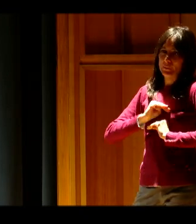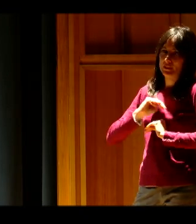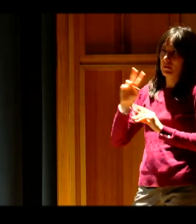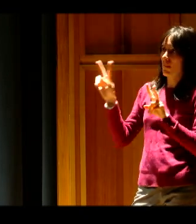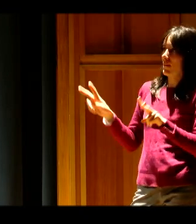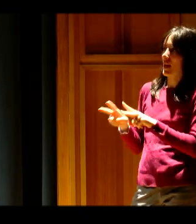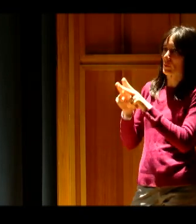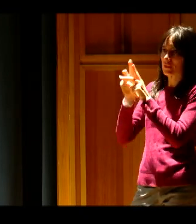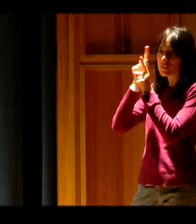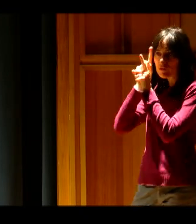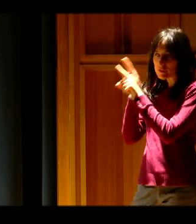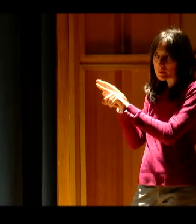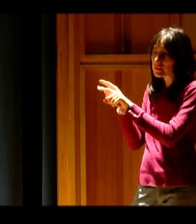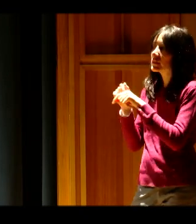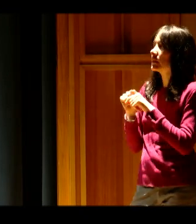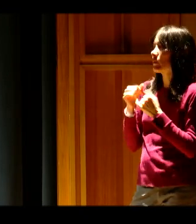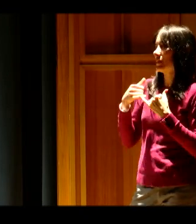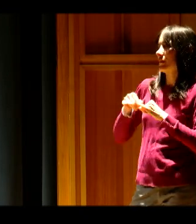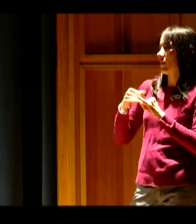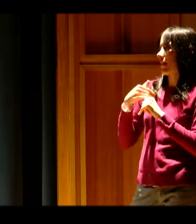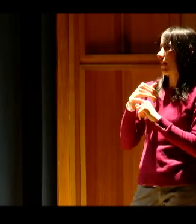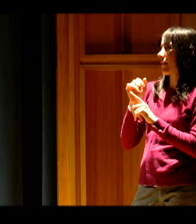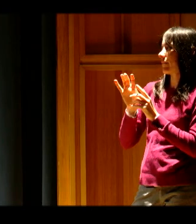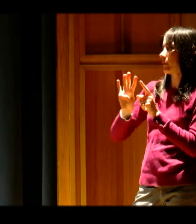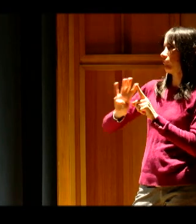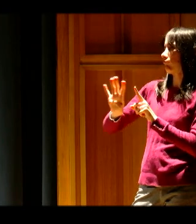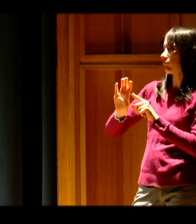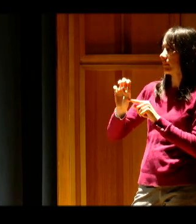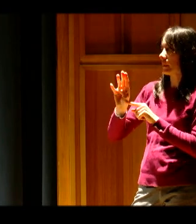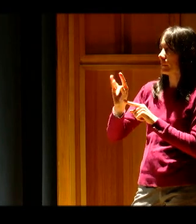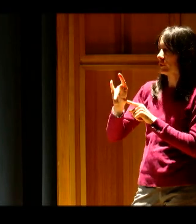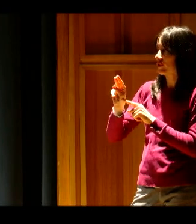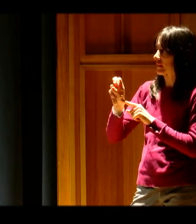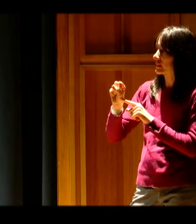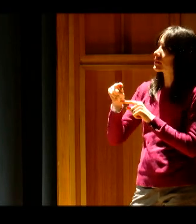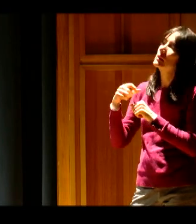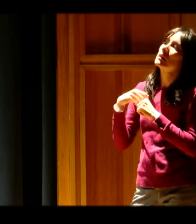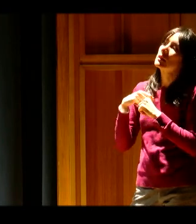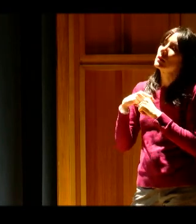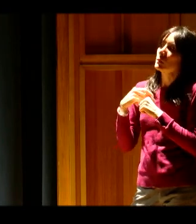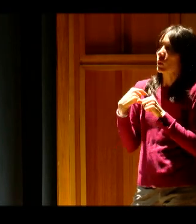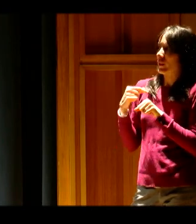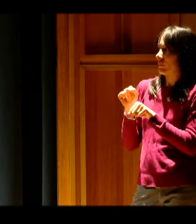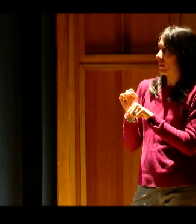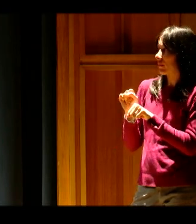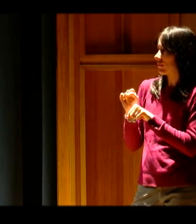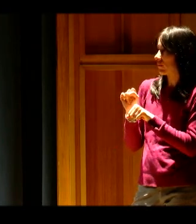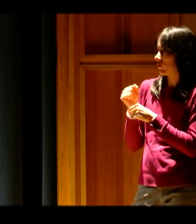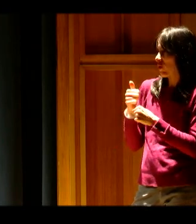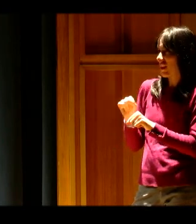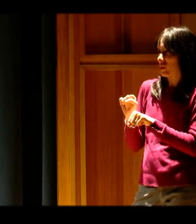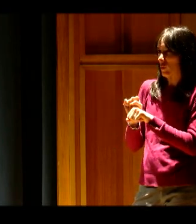that emissions gap is an ambitions gap, but we've been working on climate change for 20-30 years.